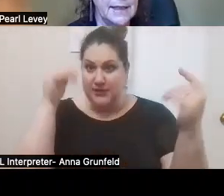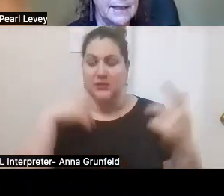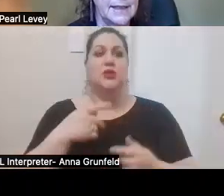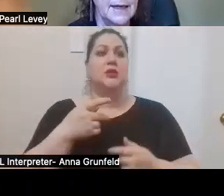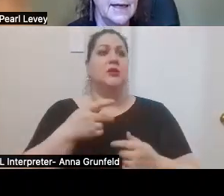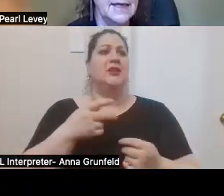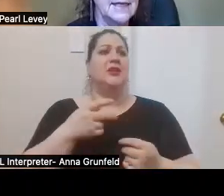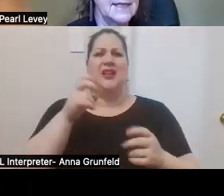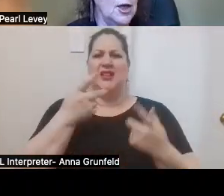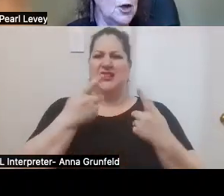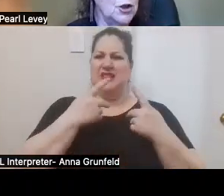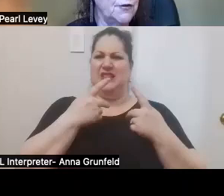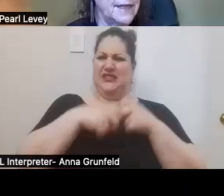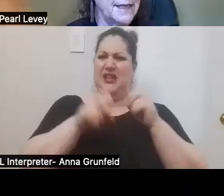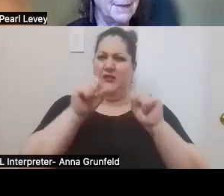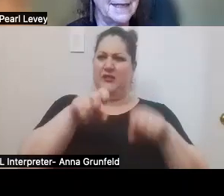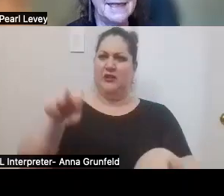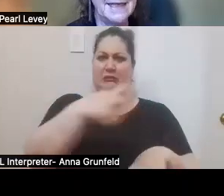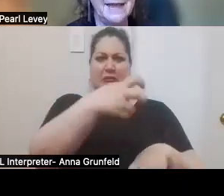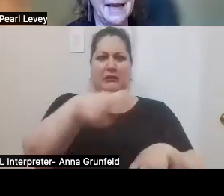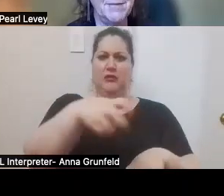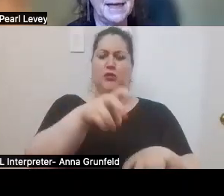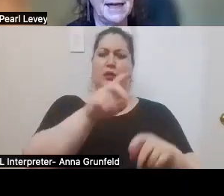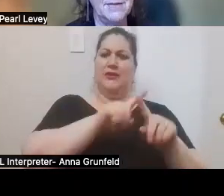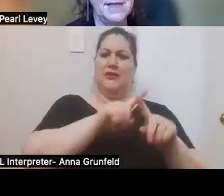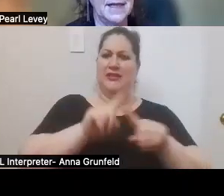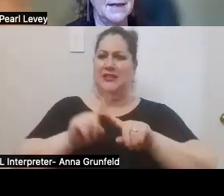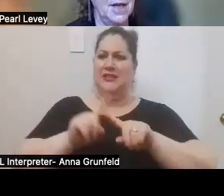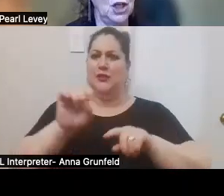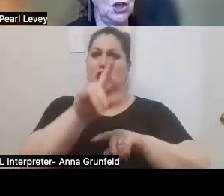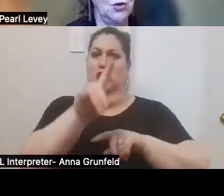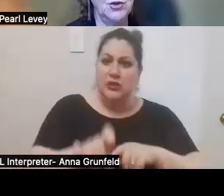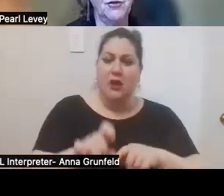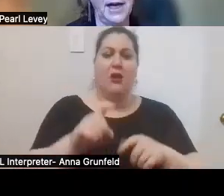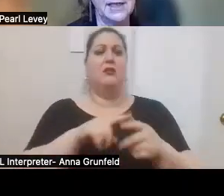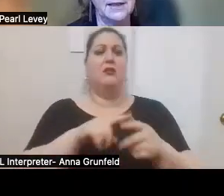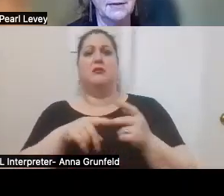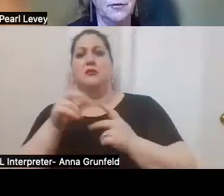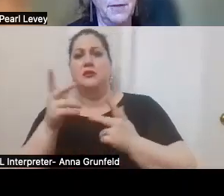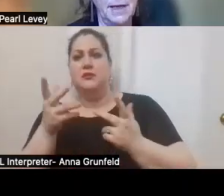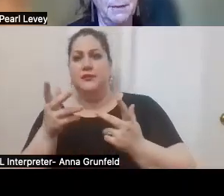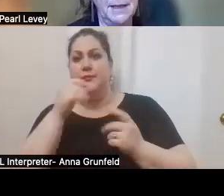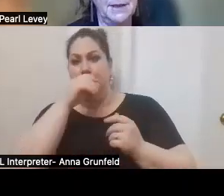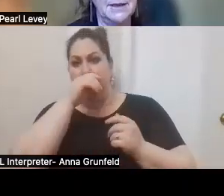Disclosure of disability, that becomes a huge factor for many people.